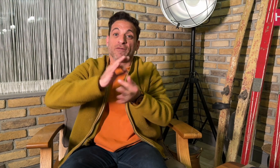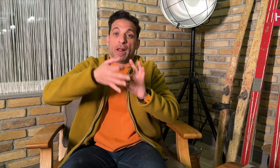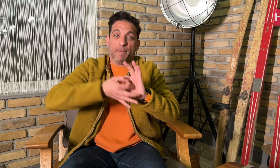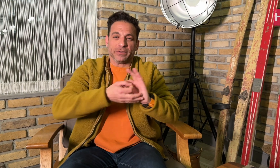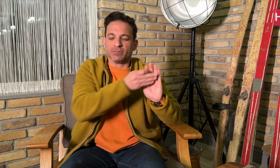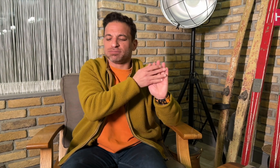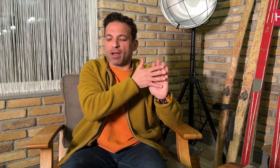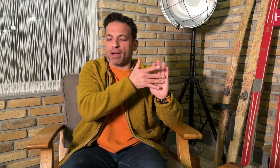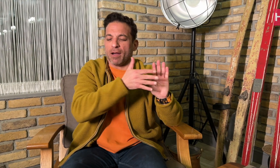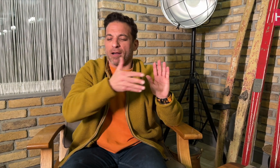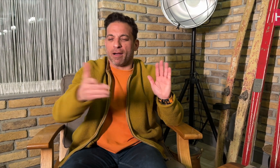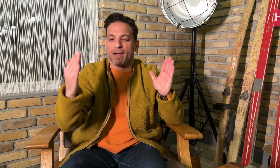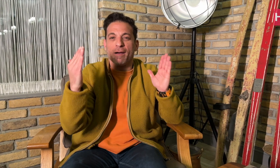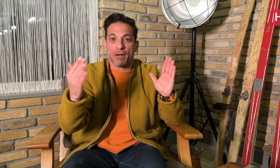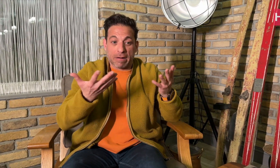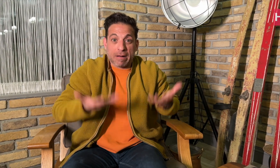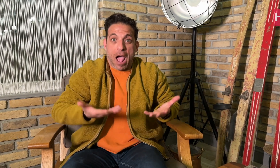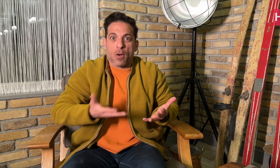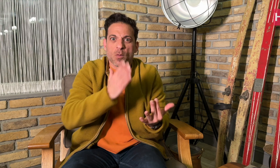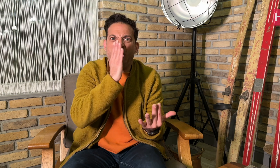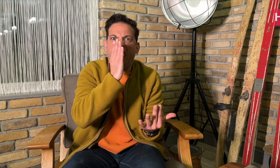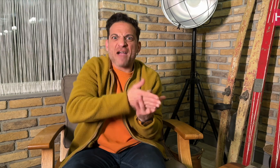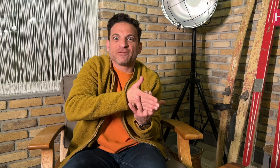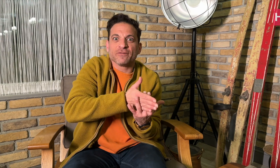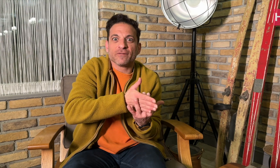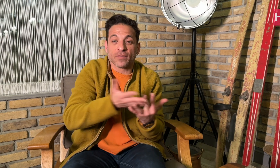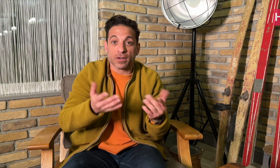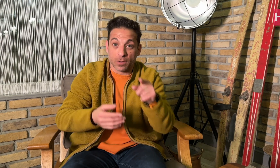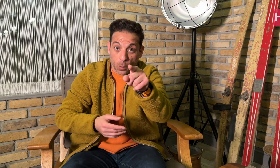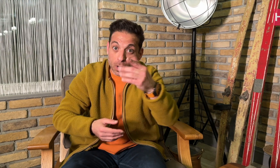[Memnos]: The Winter Deaflympics is now halfway through!